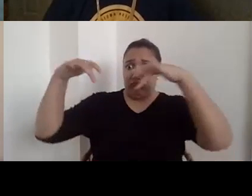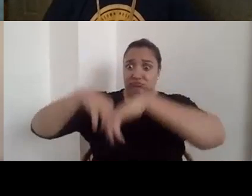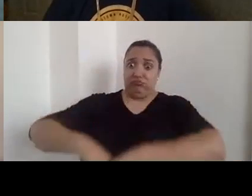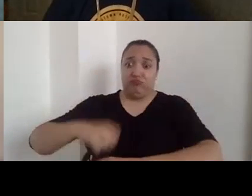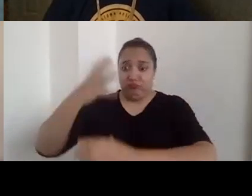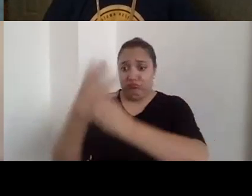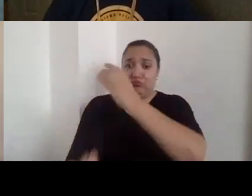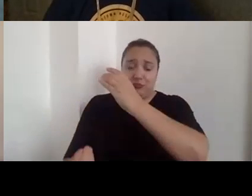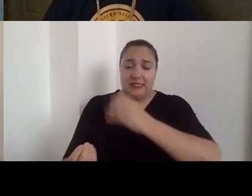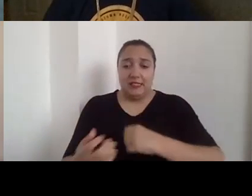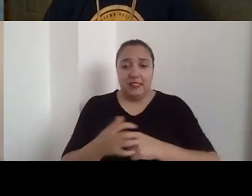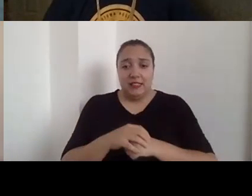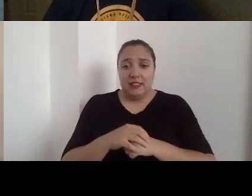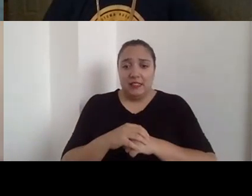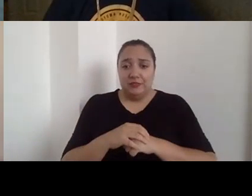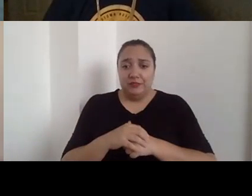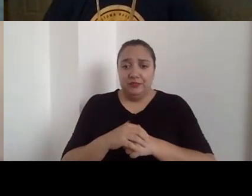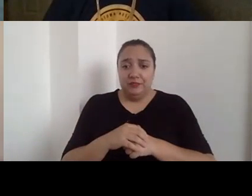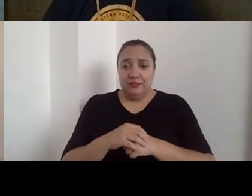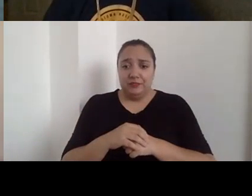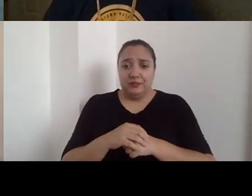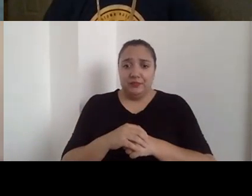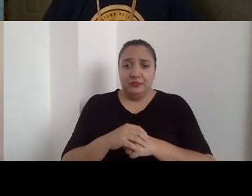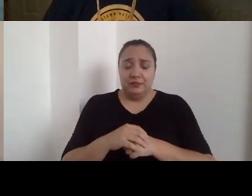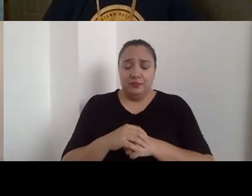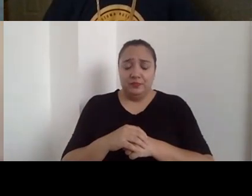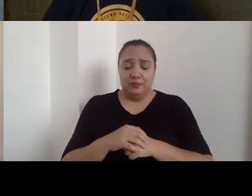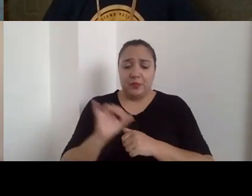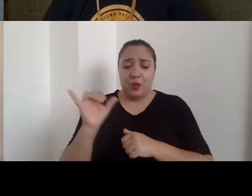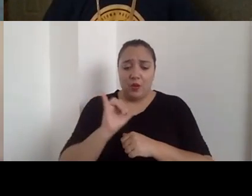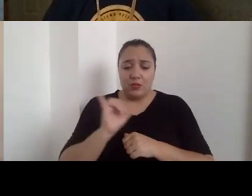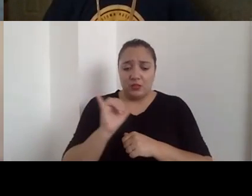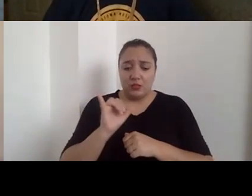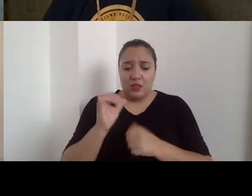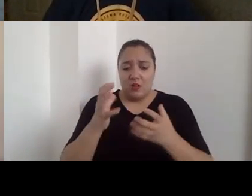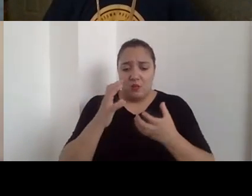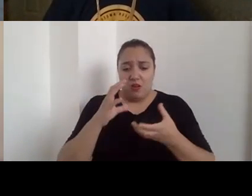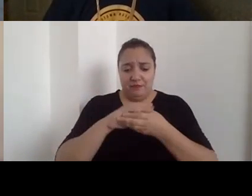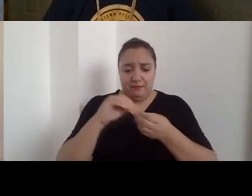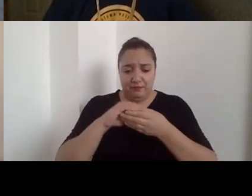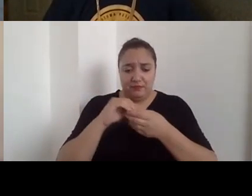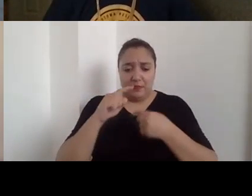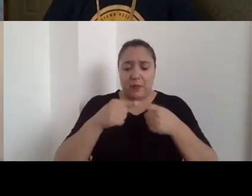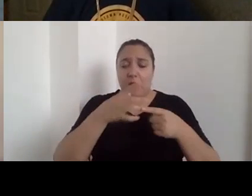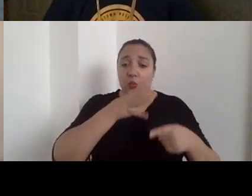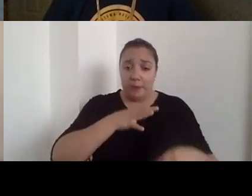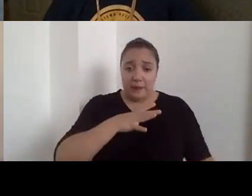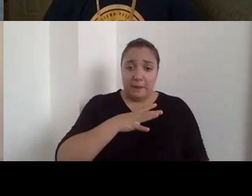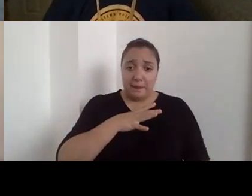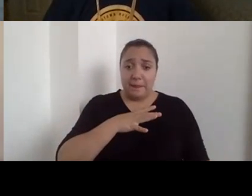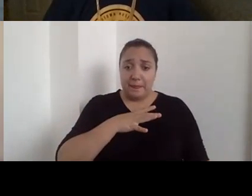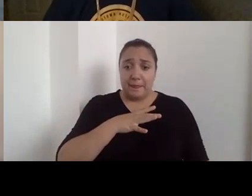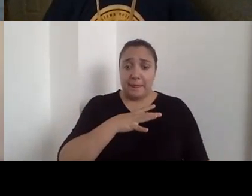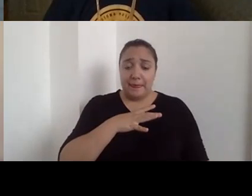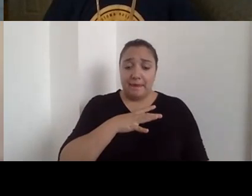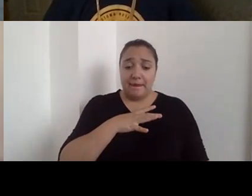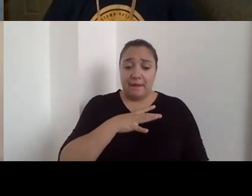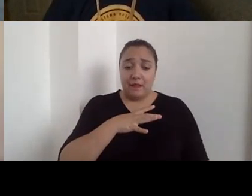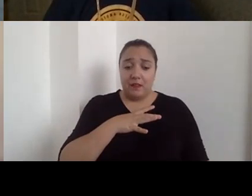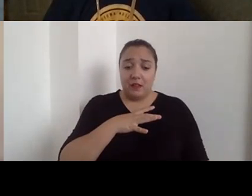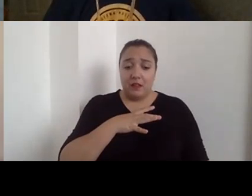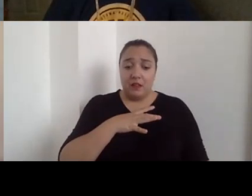And I want to say specifically I think for women, workalcoholic is used